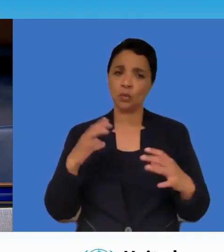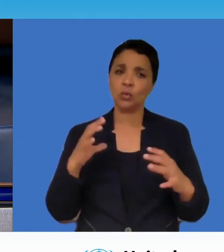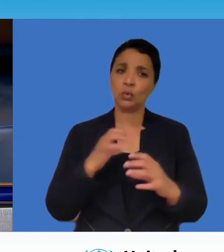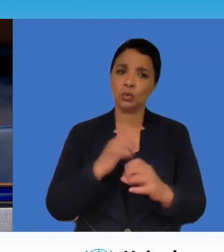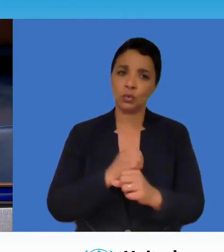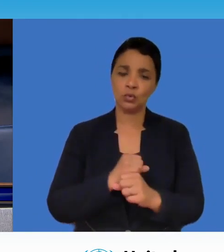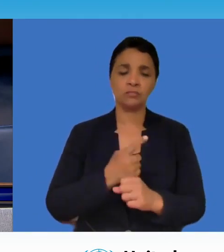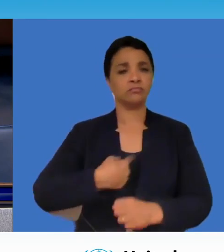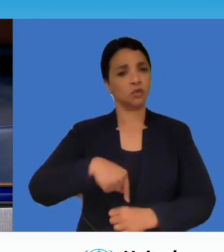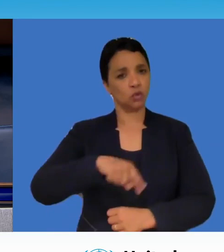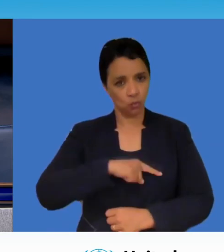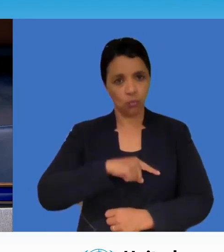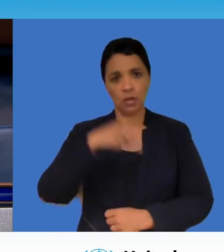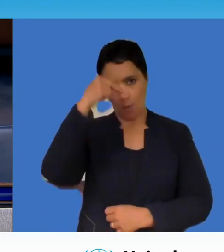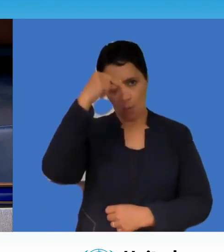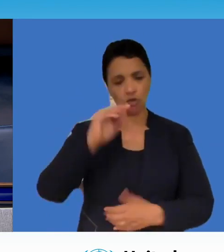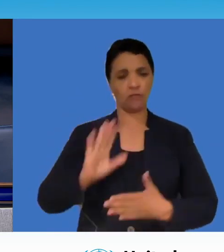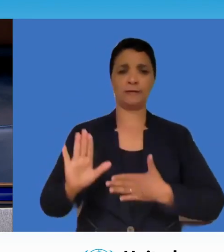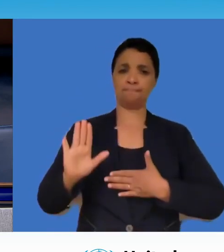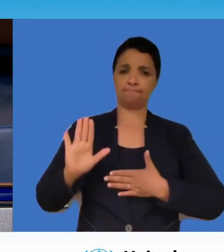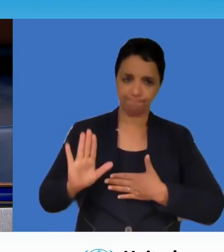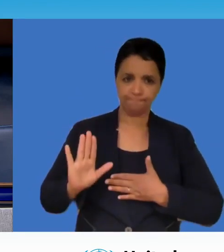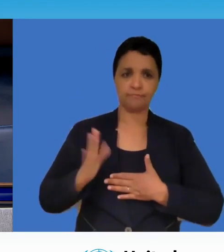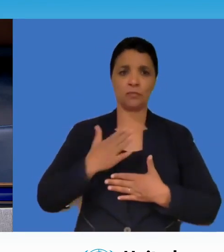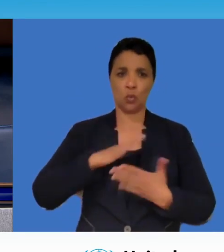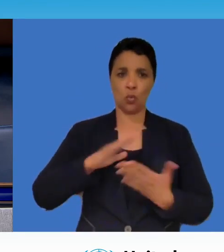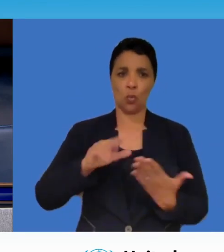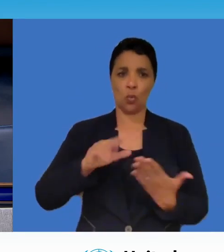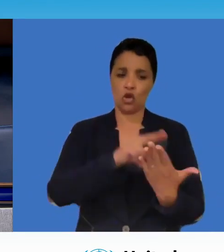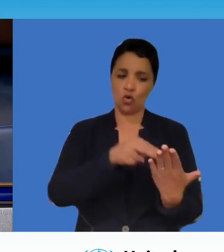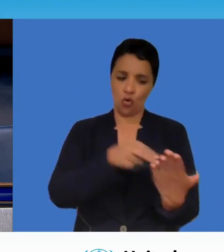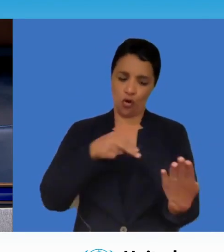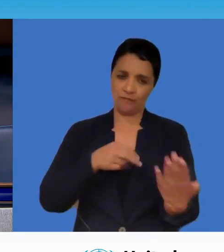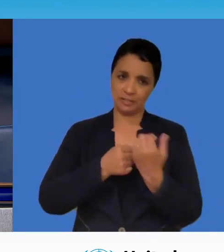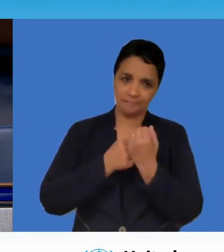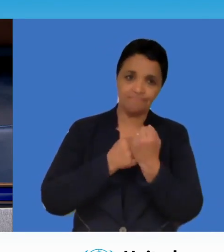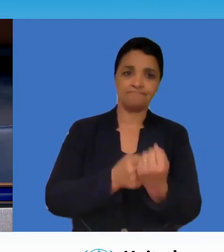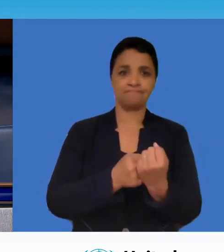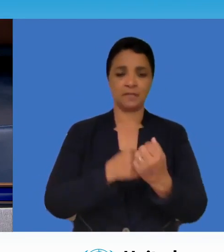country for the implementation of the convention including for further development best practices